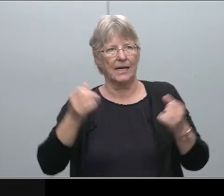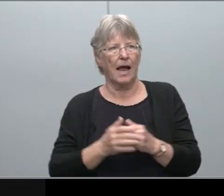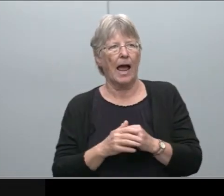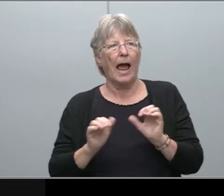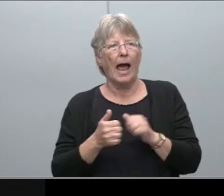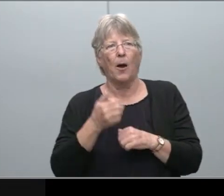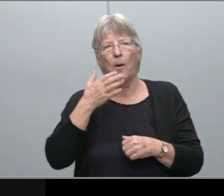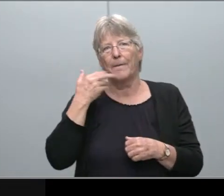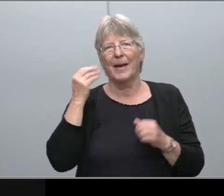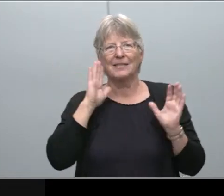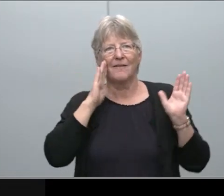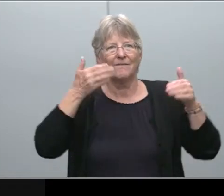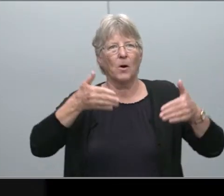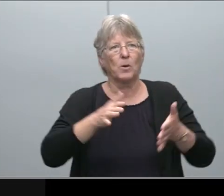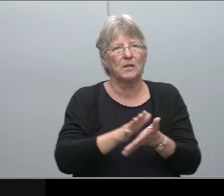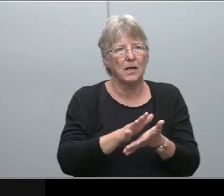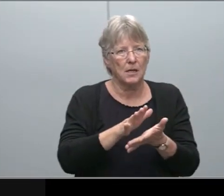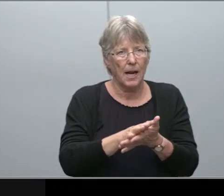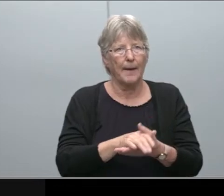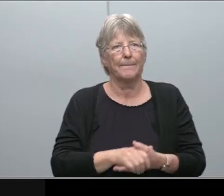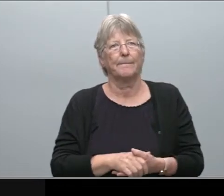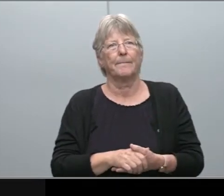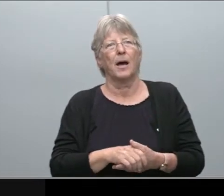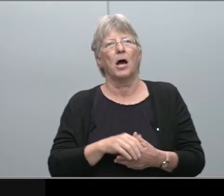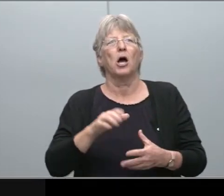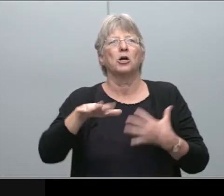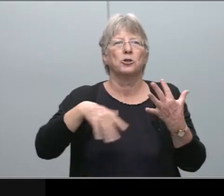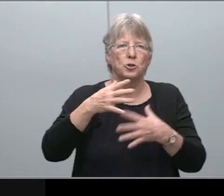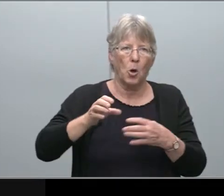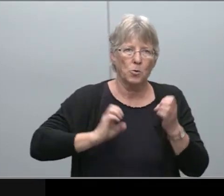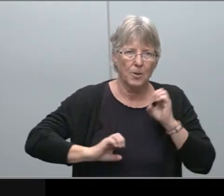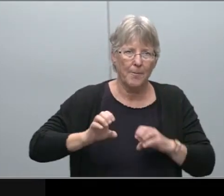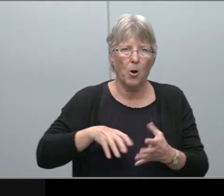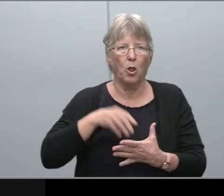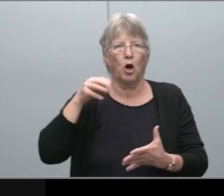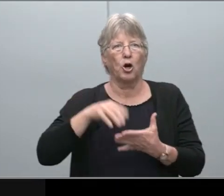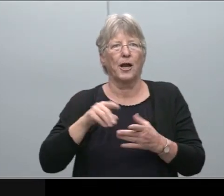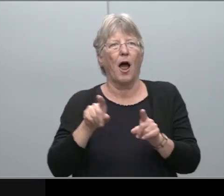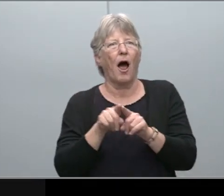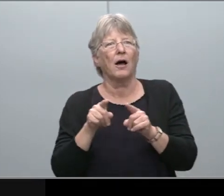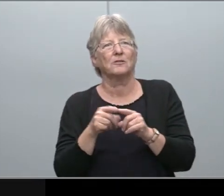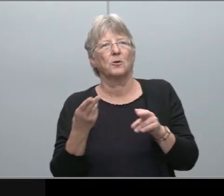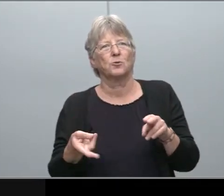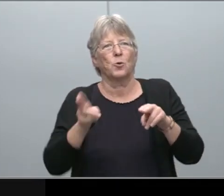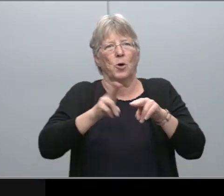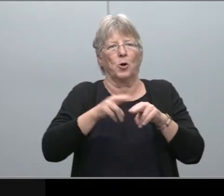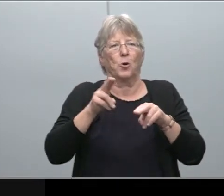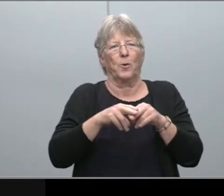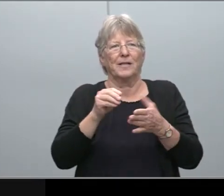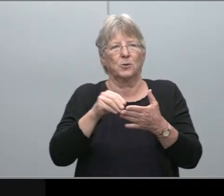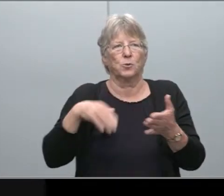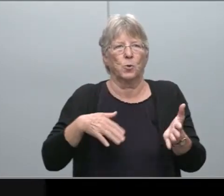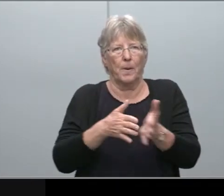However, before we get into digging deeper, I wanted to share with you some of the feedback that we've received and how it's translated into action